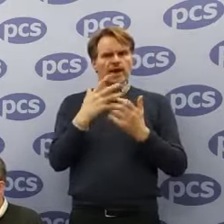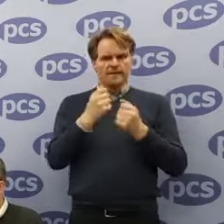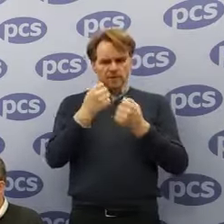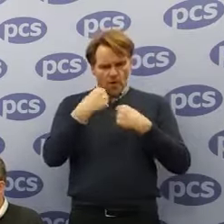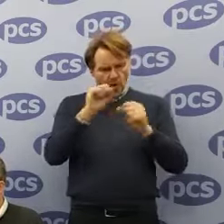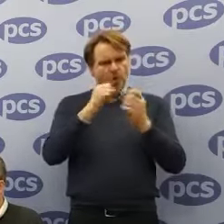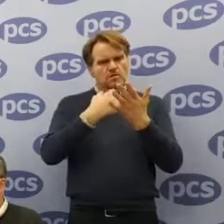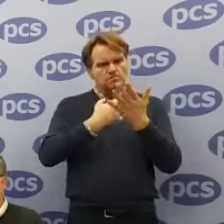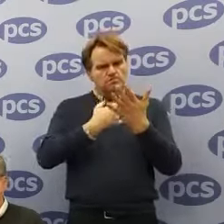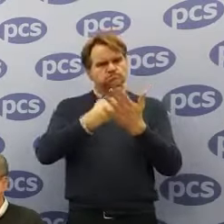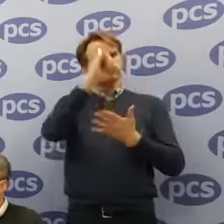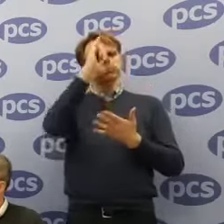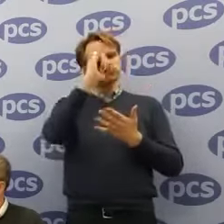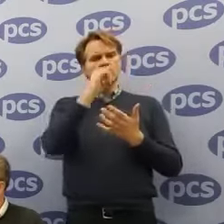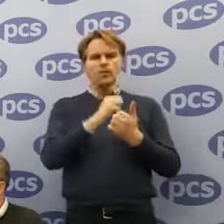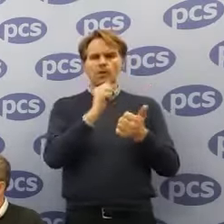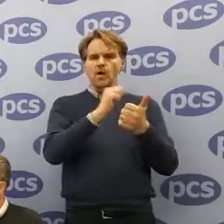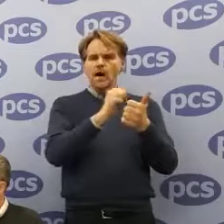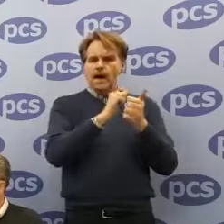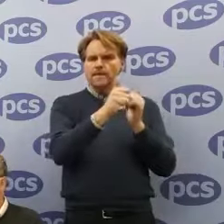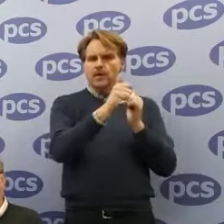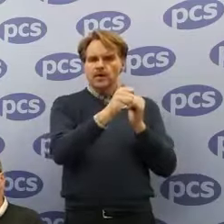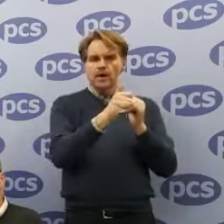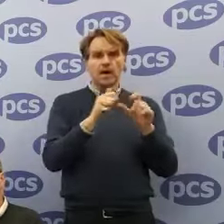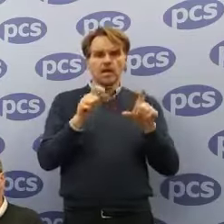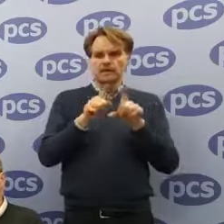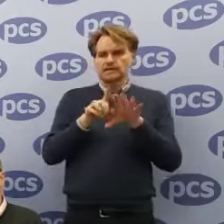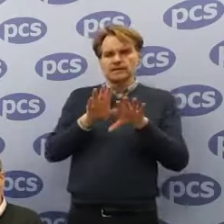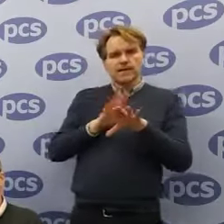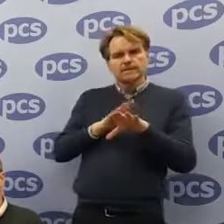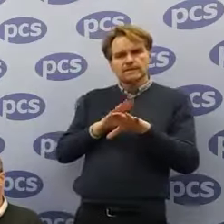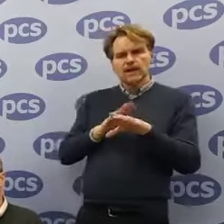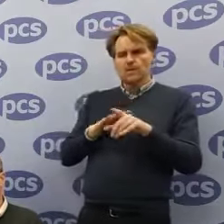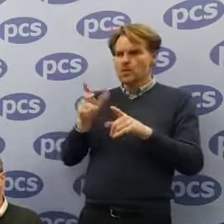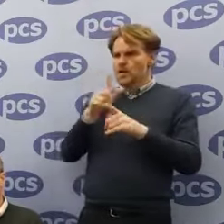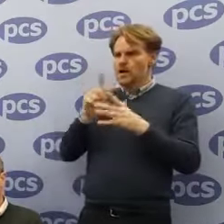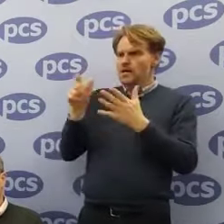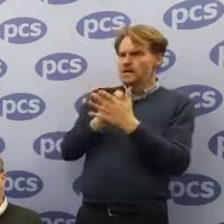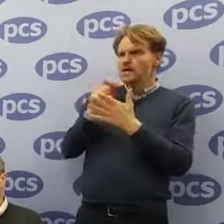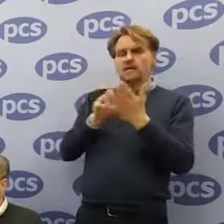employer at the same time as we're balloting all UK civil servants and the